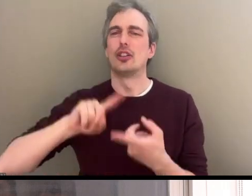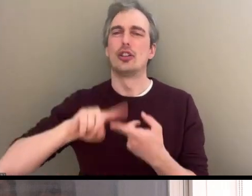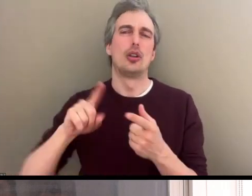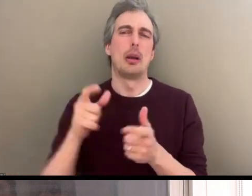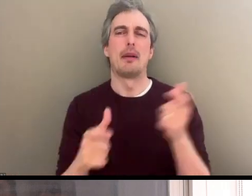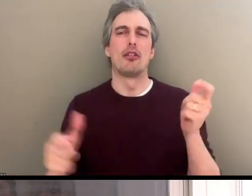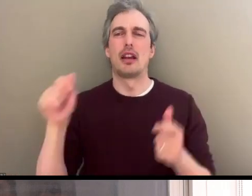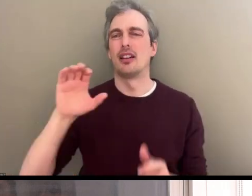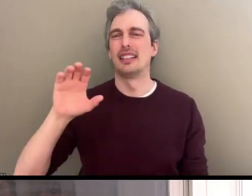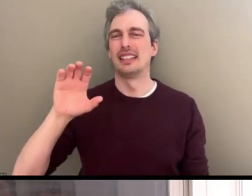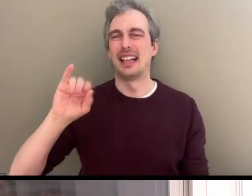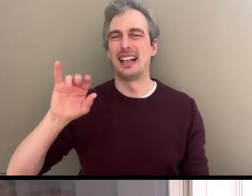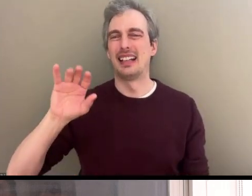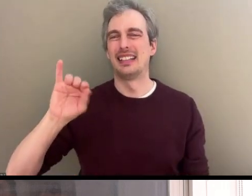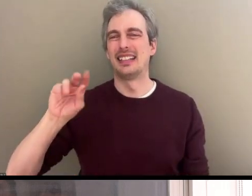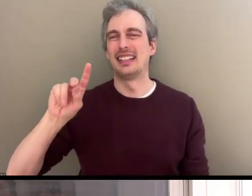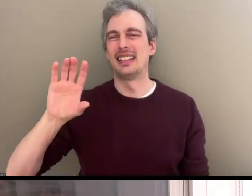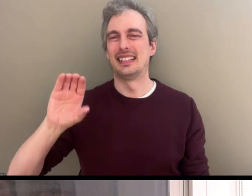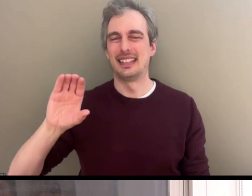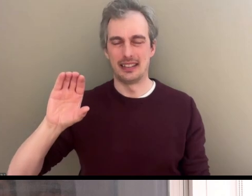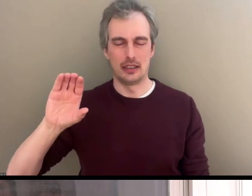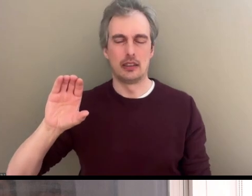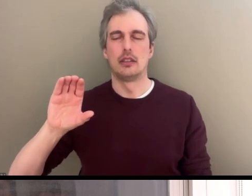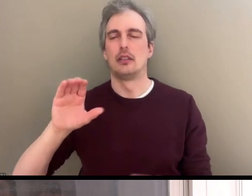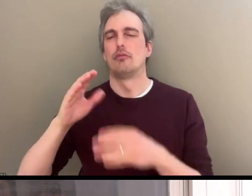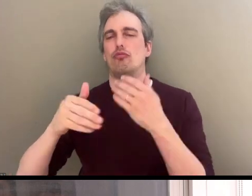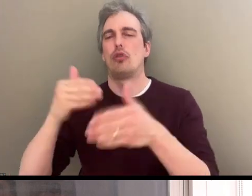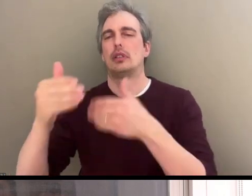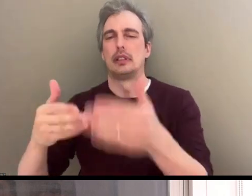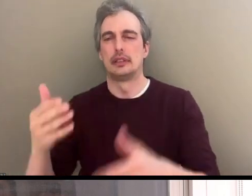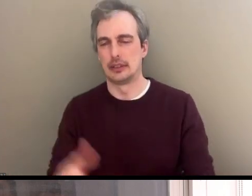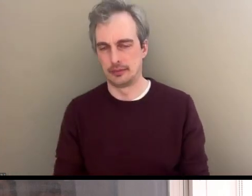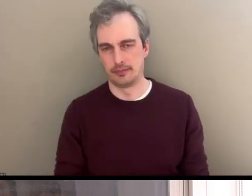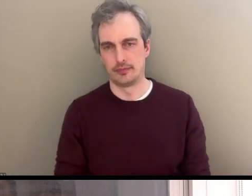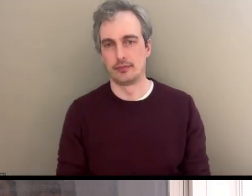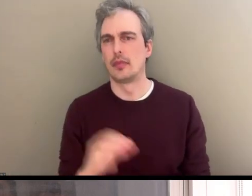And I wanted to save these last, because when you're starting to consider pro